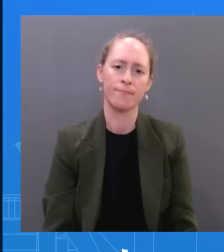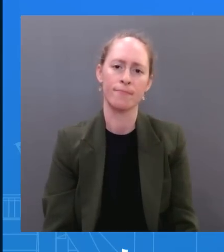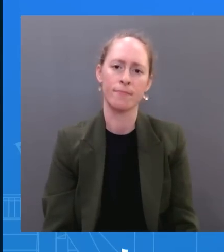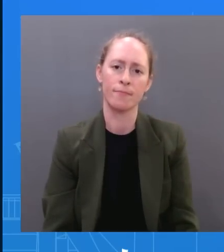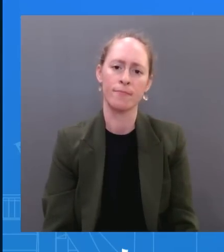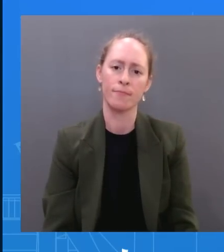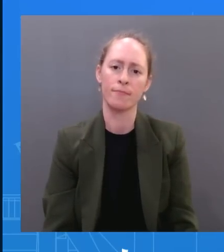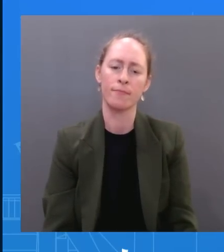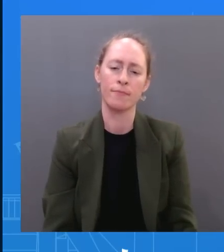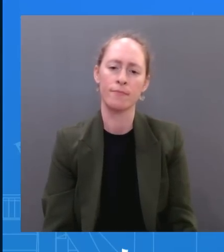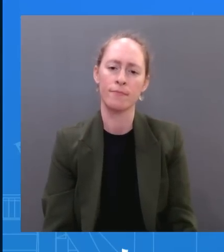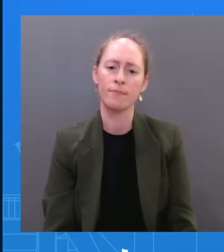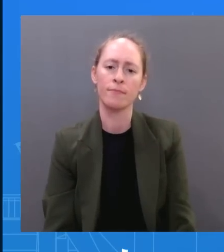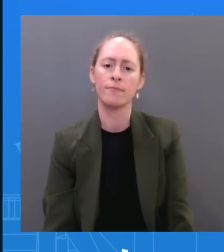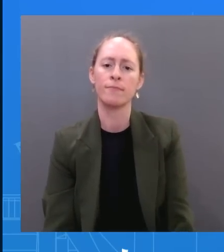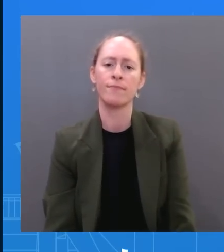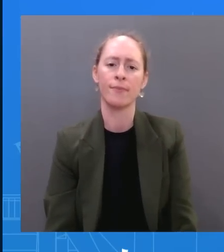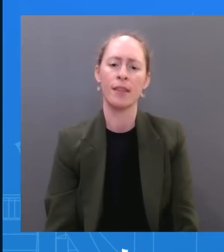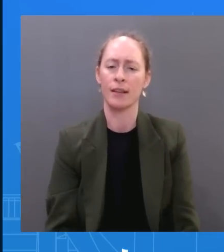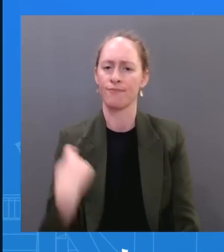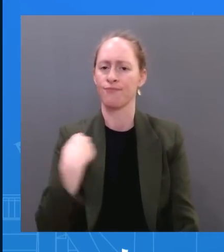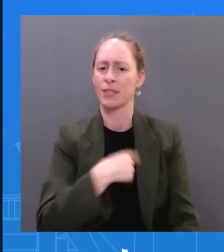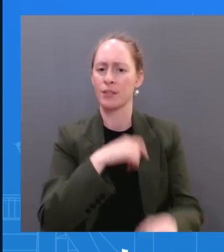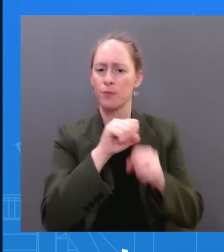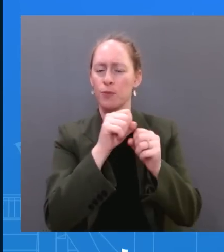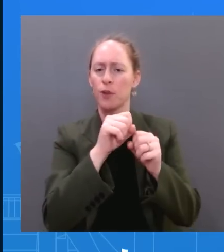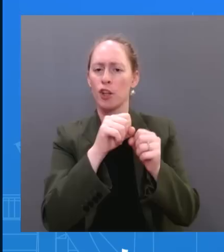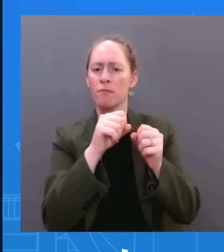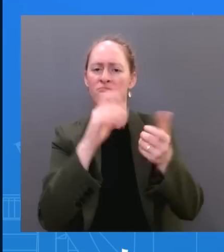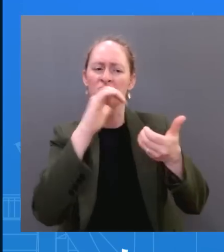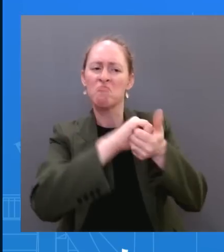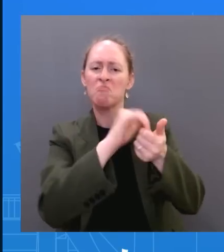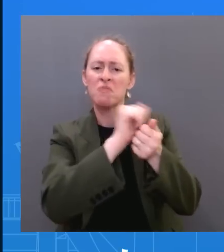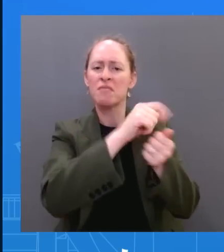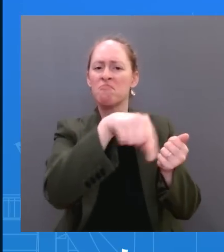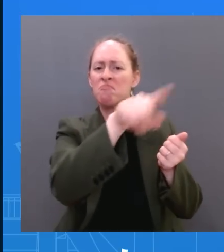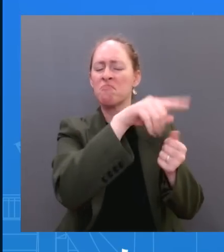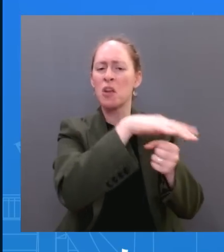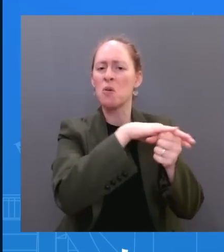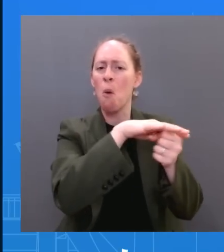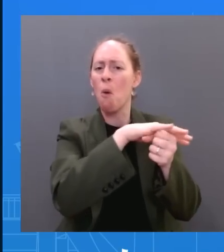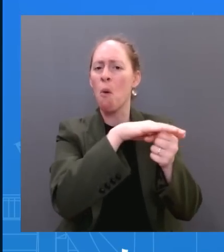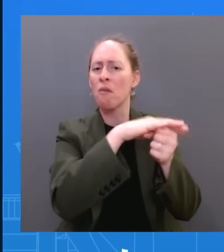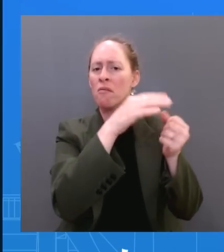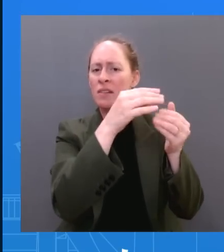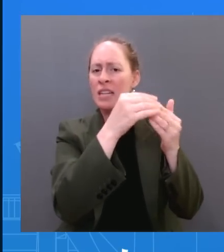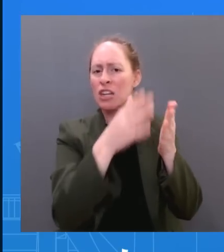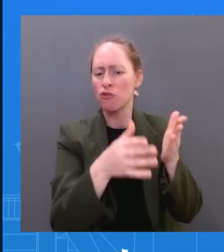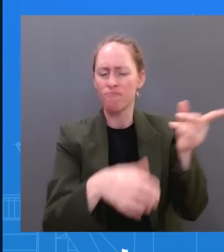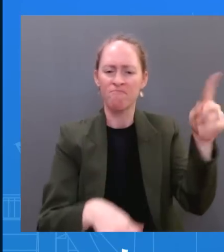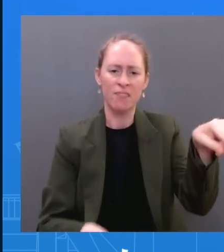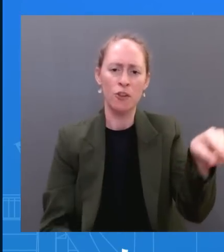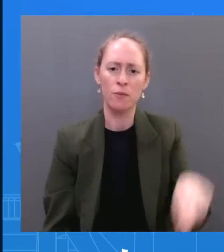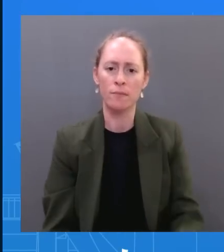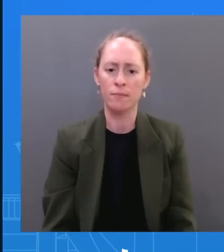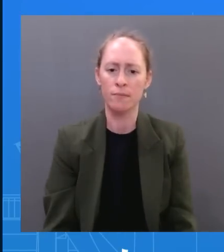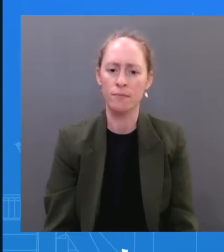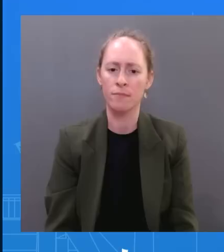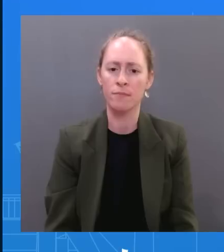with local officials on that -- on the specifics. The Press: Thanks, Karine. Ms. Jean-Pierre: Oh, is it -- oh, my gosh. Is it time? Okay, let me take one more question.